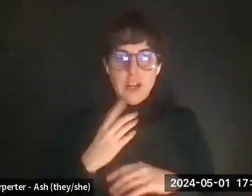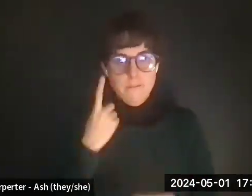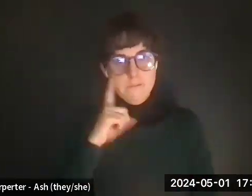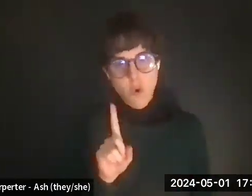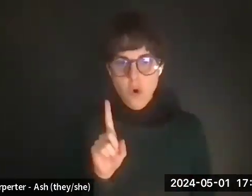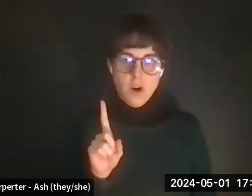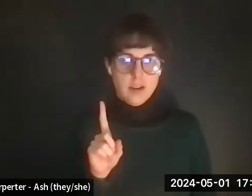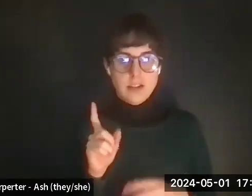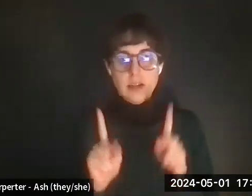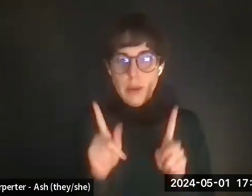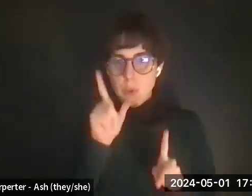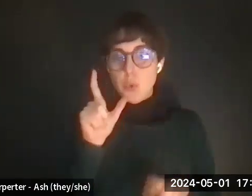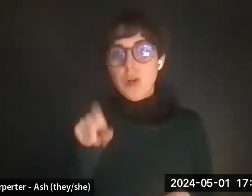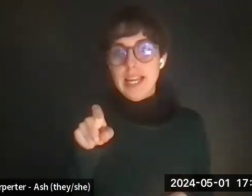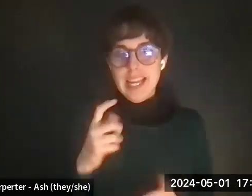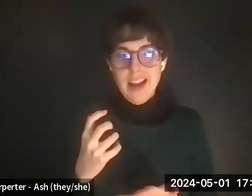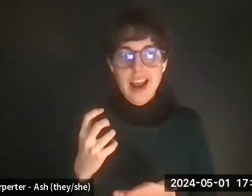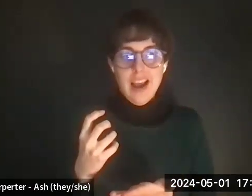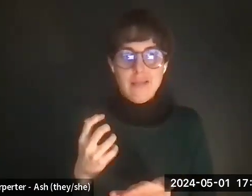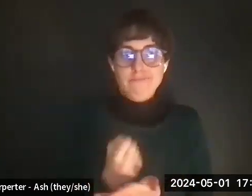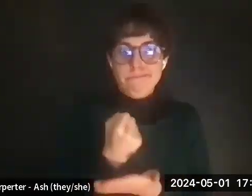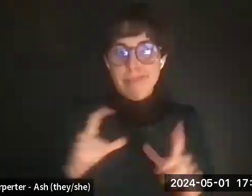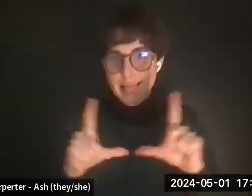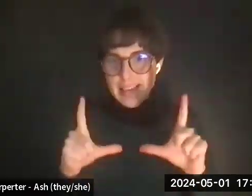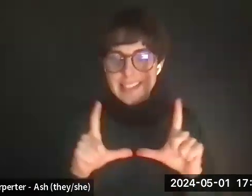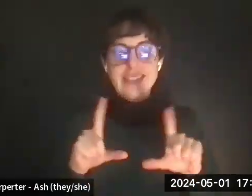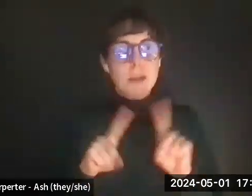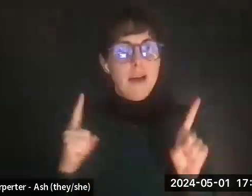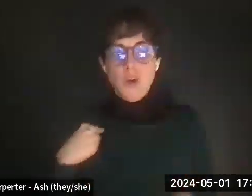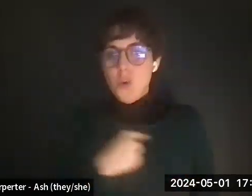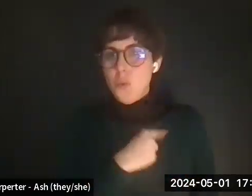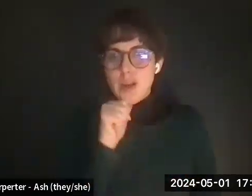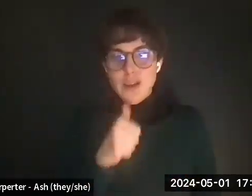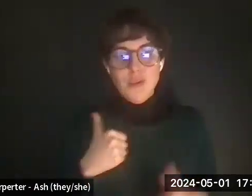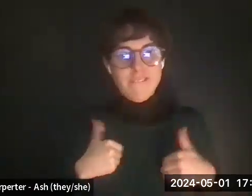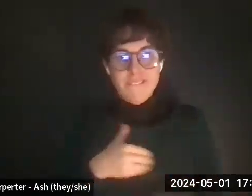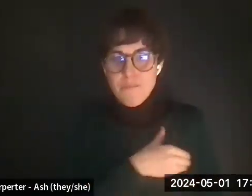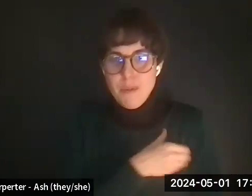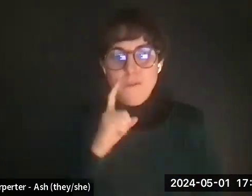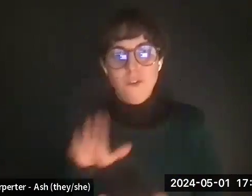Also, we want to note that we are here to to, we are here today to hear from you.